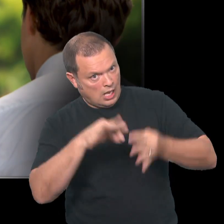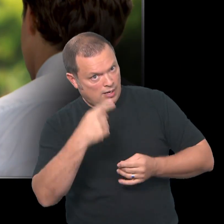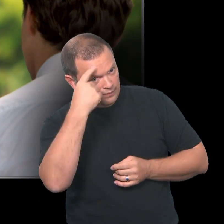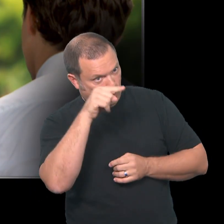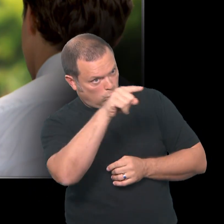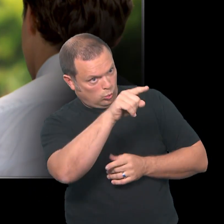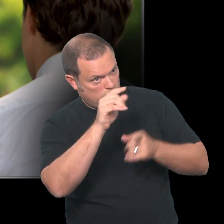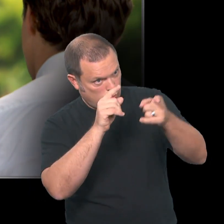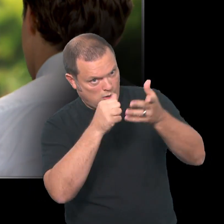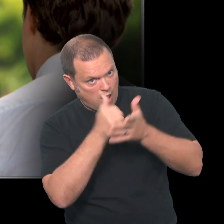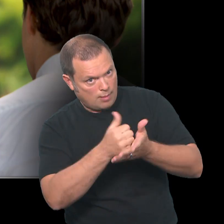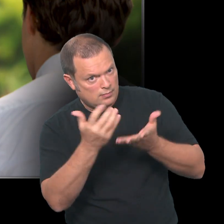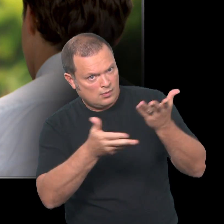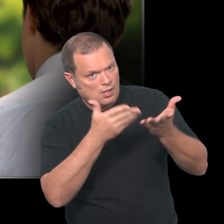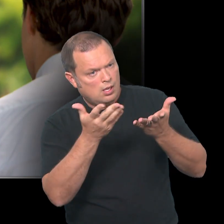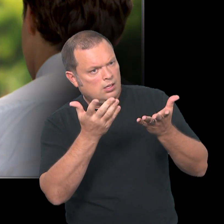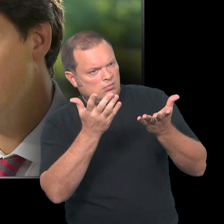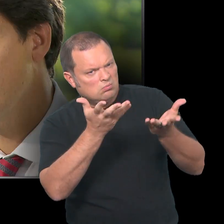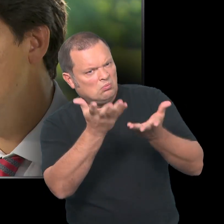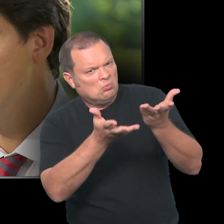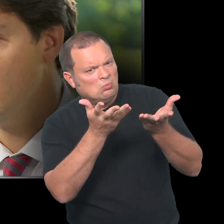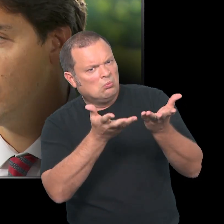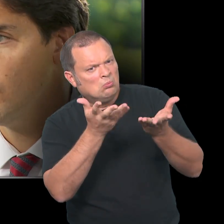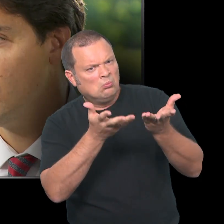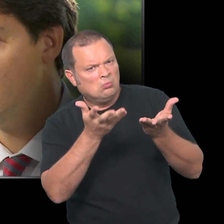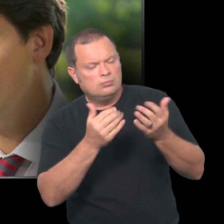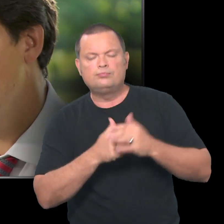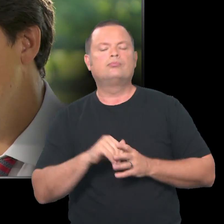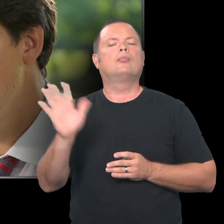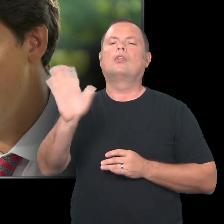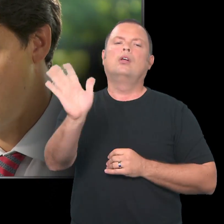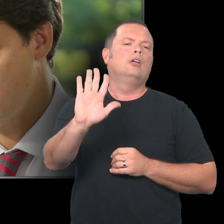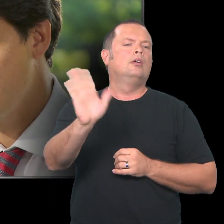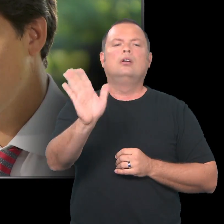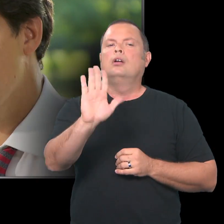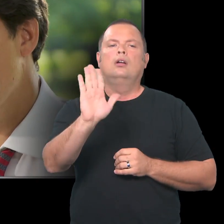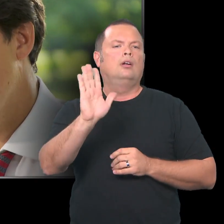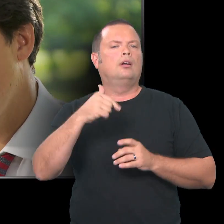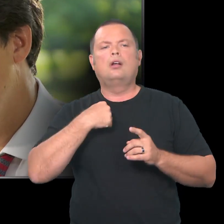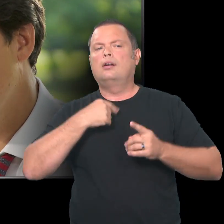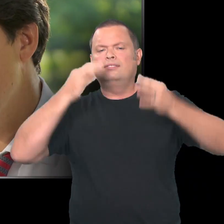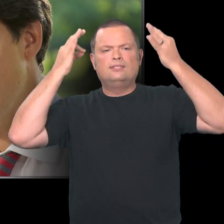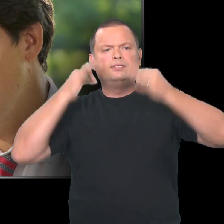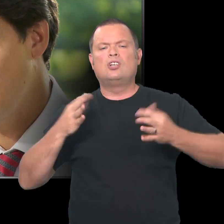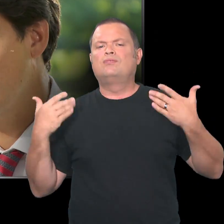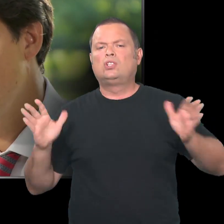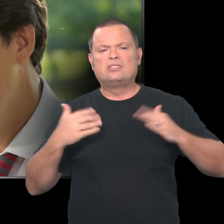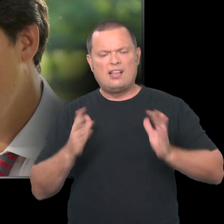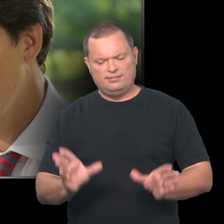to make those first decisions on the economy that you and your government would make. You need all the First Ministers?